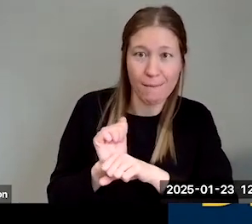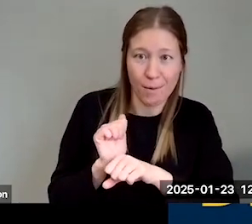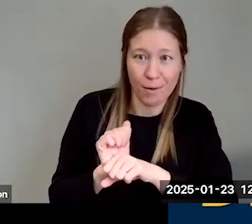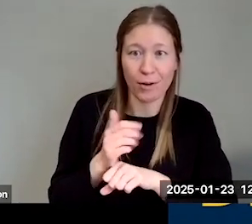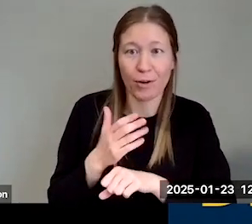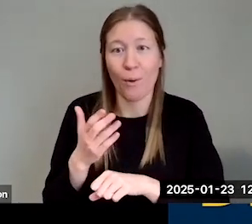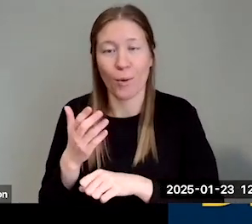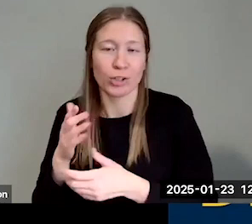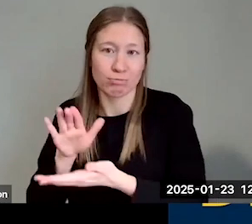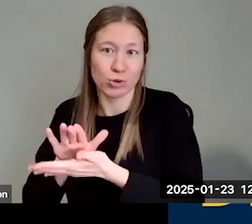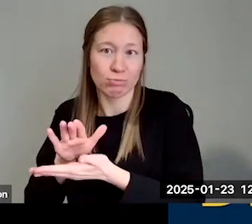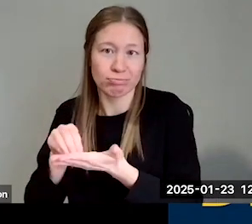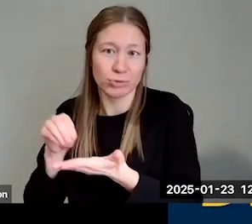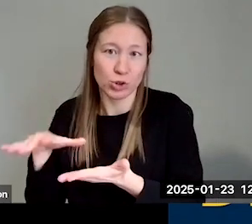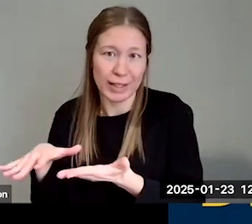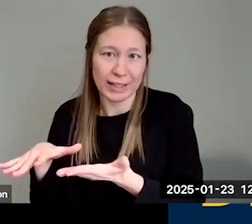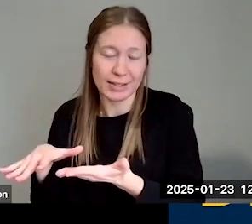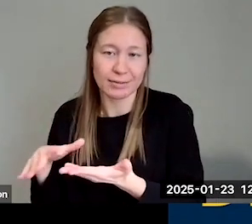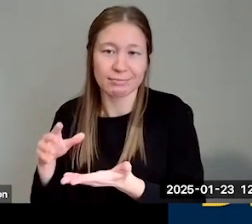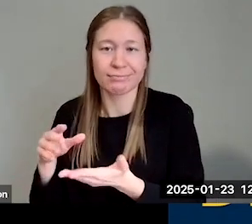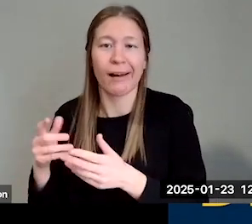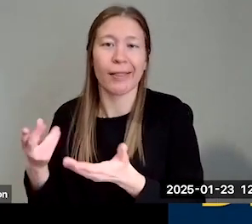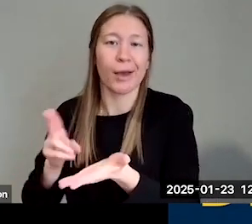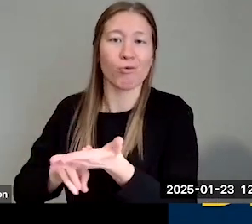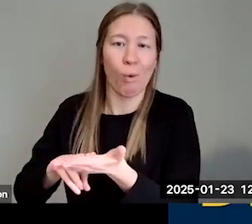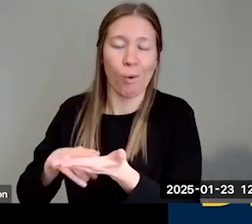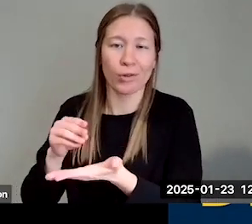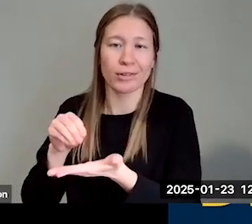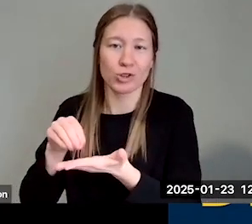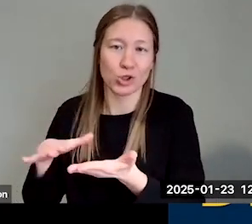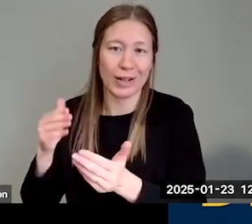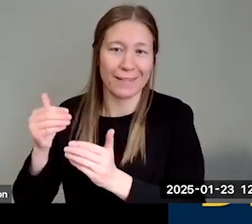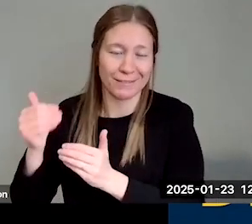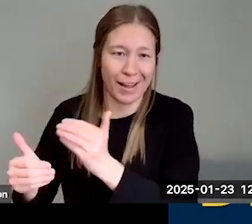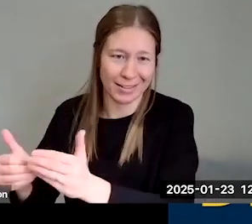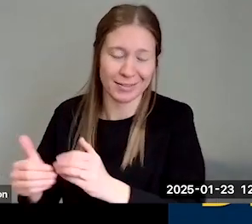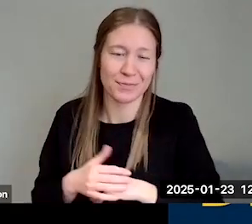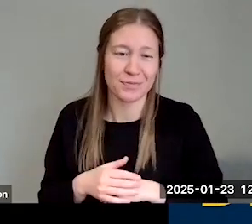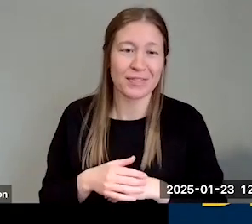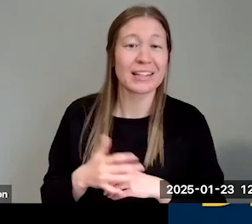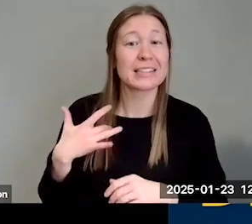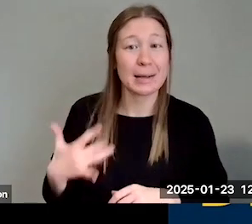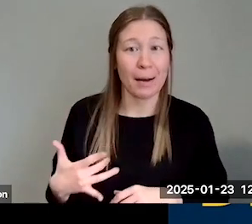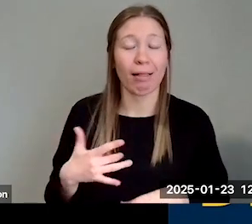which we'll call that the enrolled student phase, employees and students